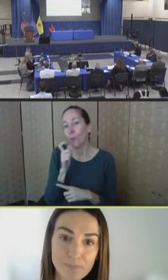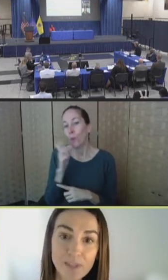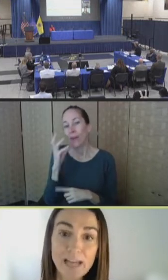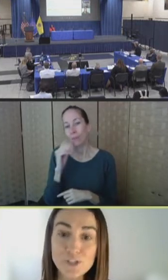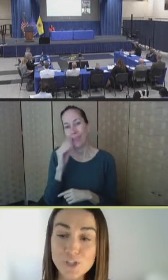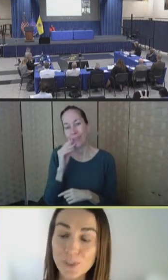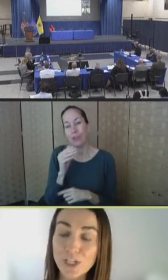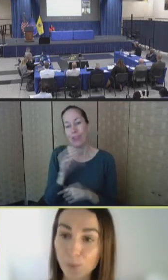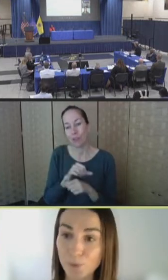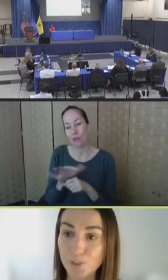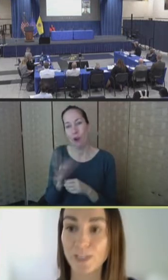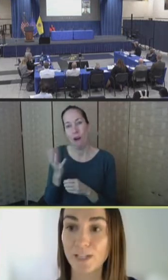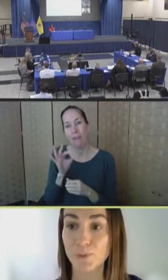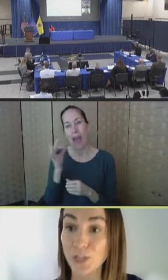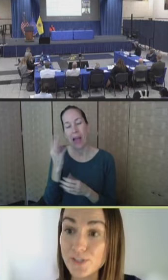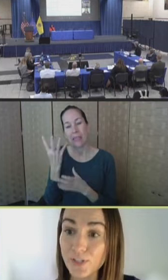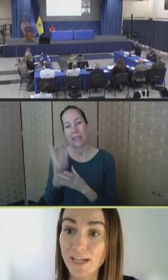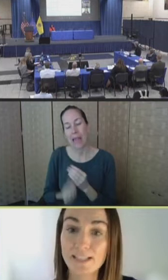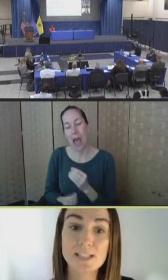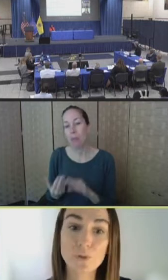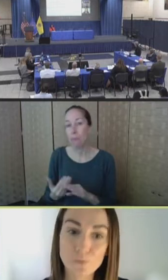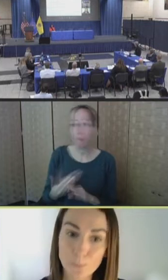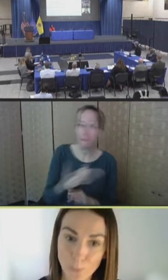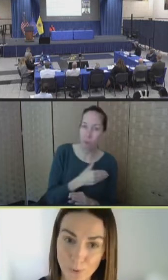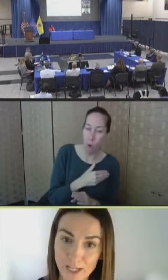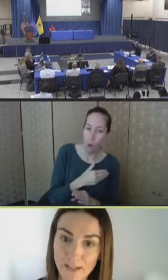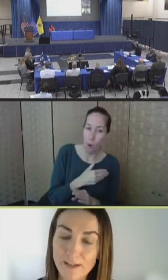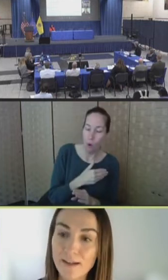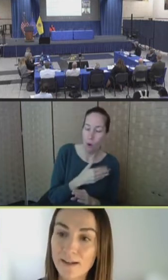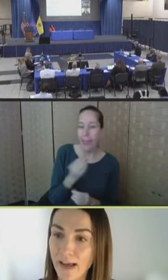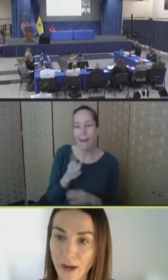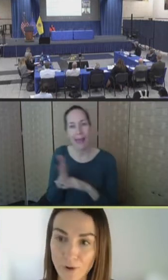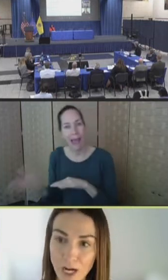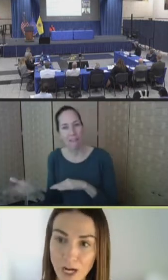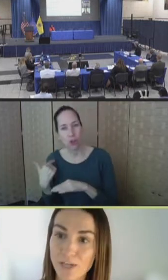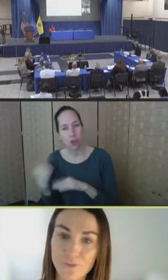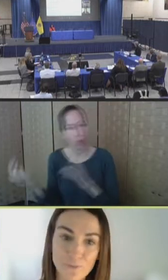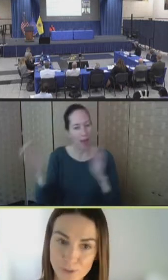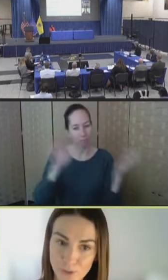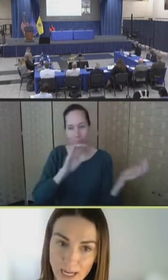And so here, what we're doing is we're just looking at self-reported outcomes of mental